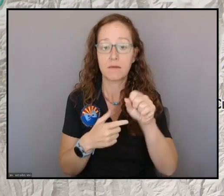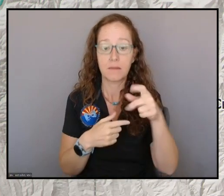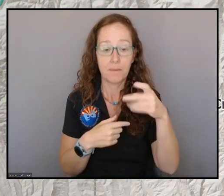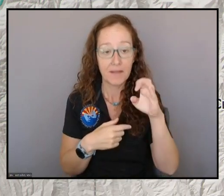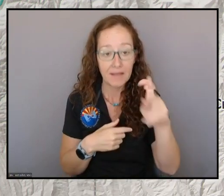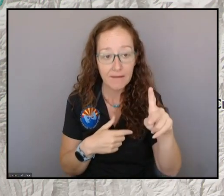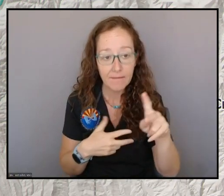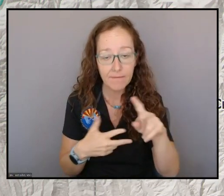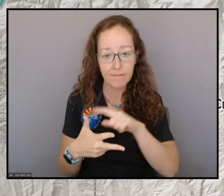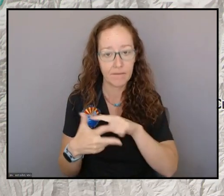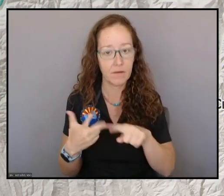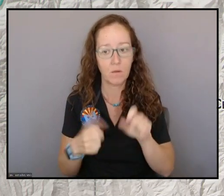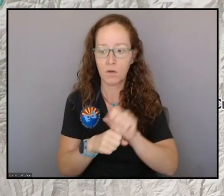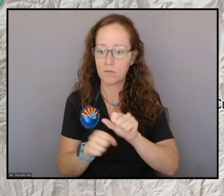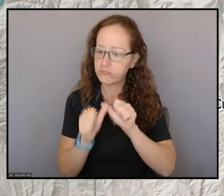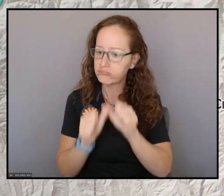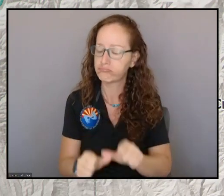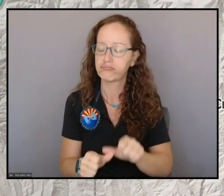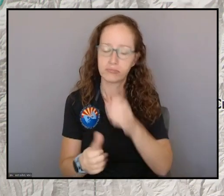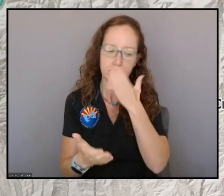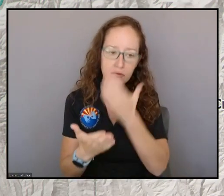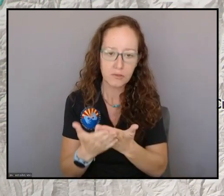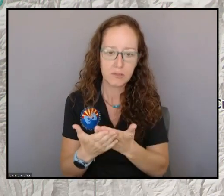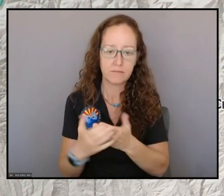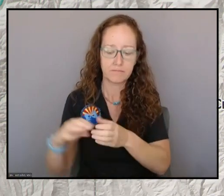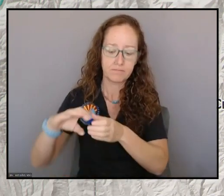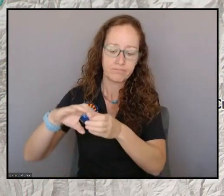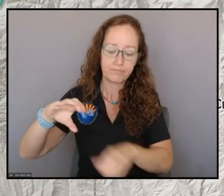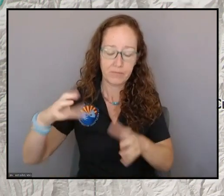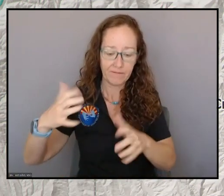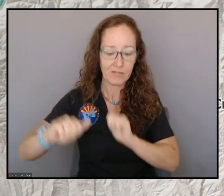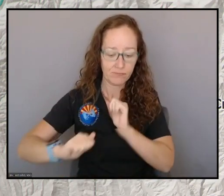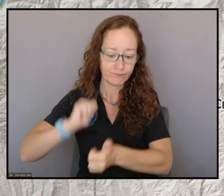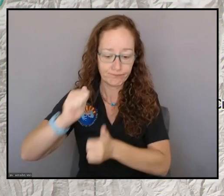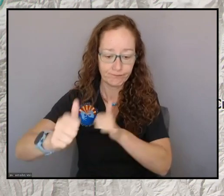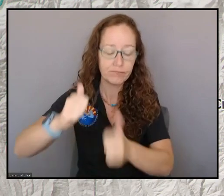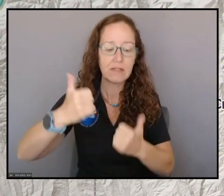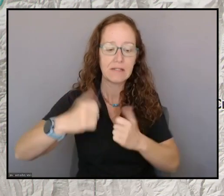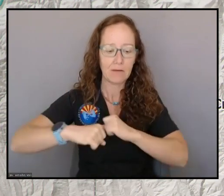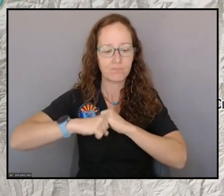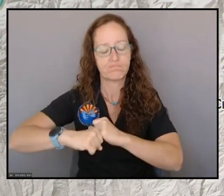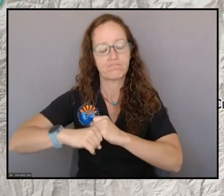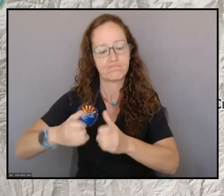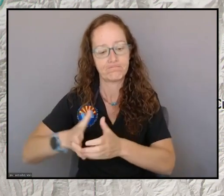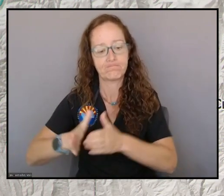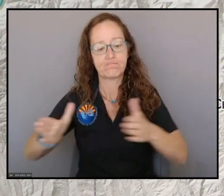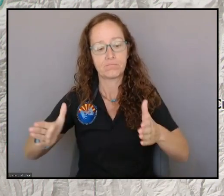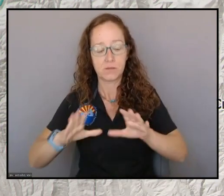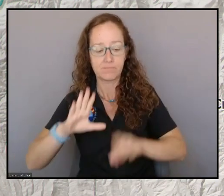place. We are strengthening those lines by performing the mop-up actions and operations where we start from the fire's